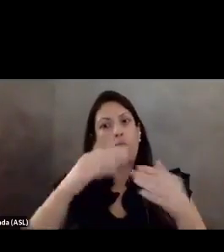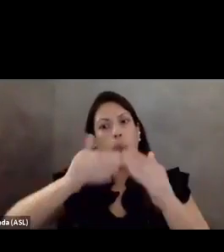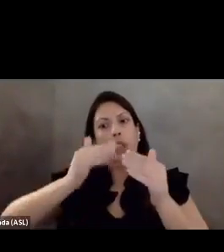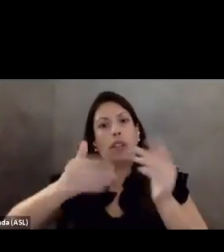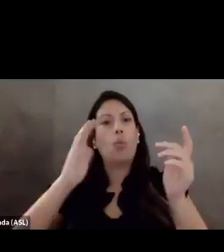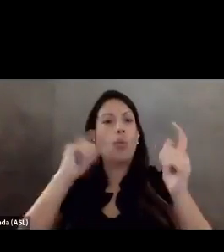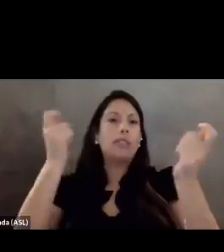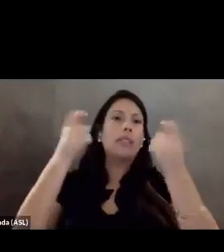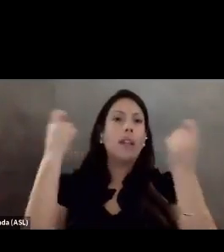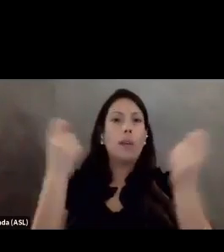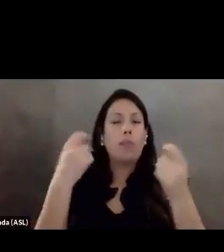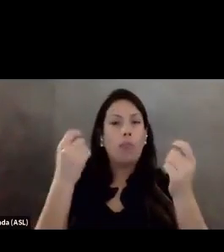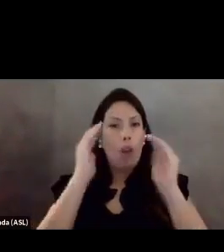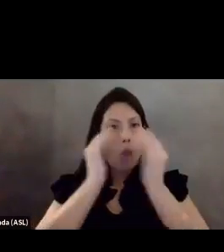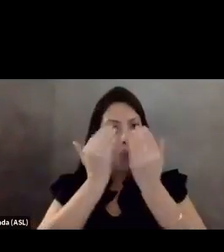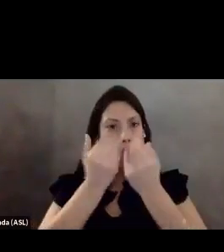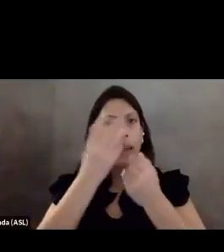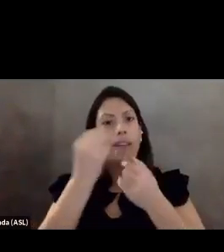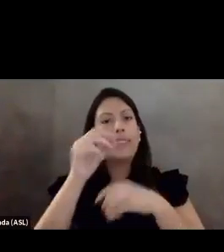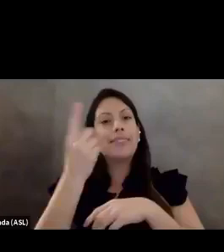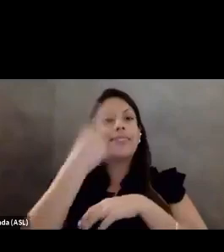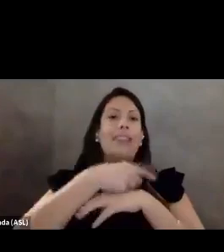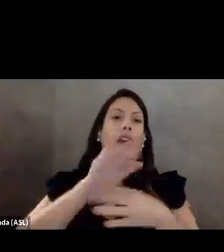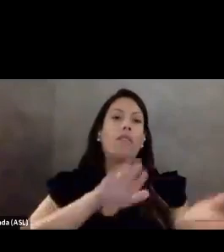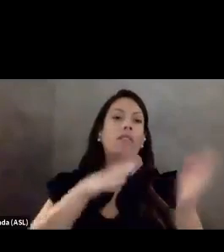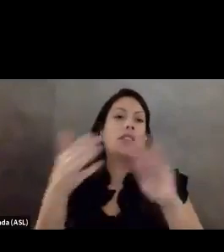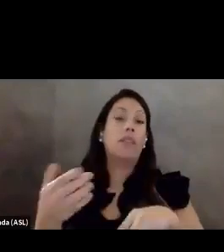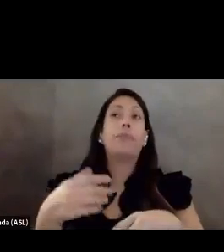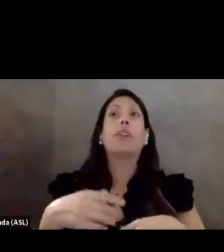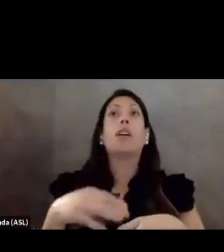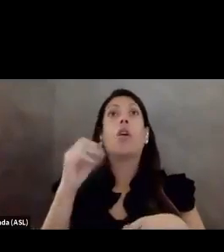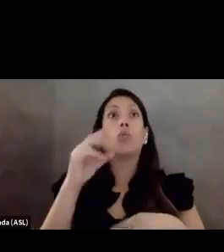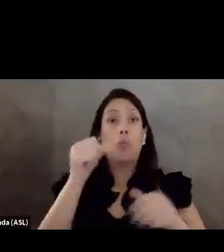Though many traditional activities are strongly discouraged or prohibited, there